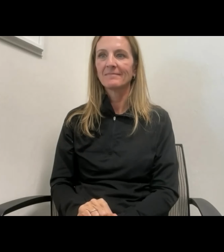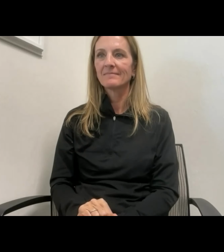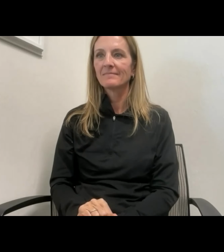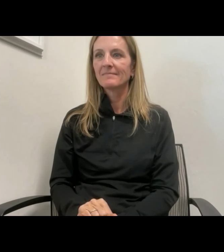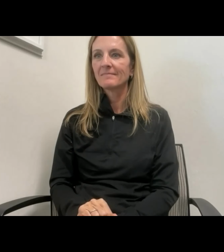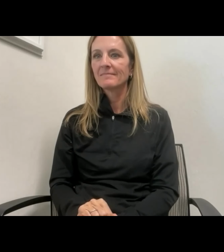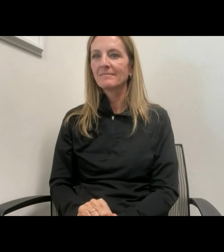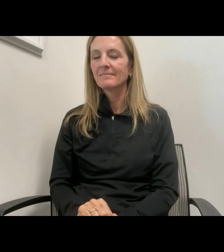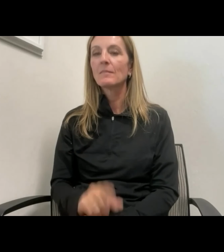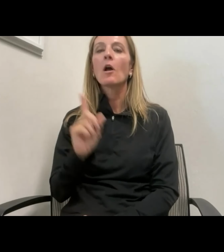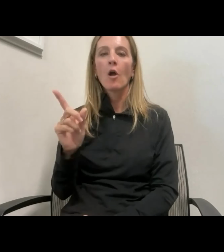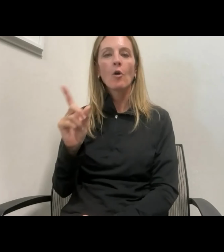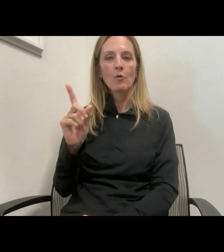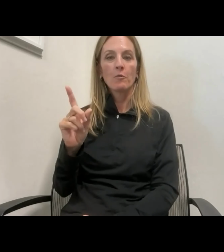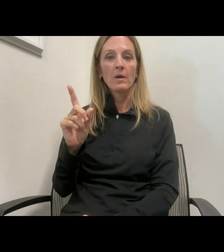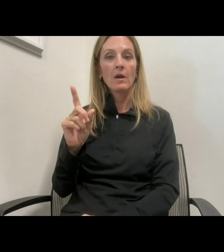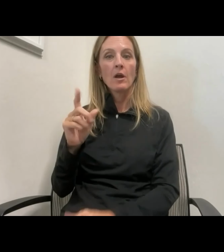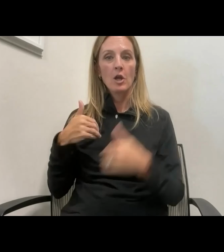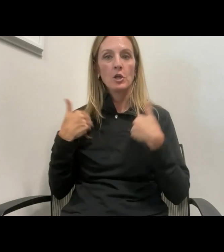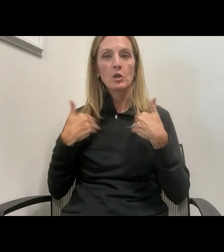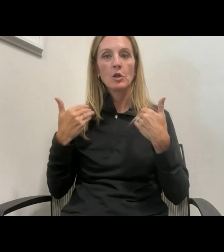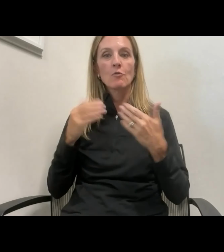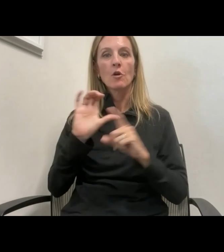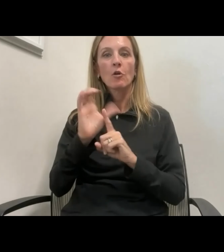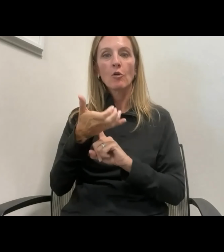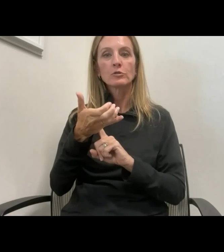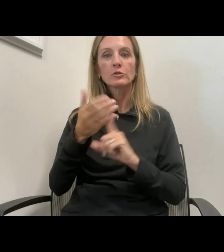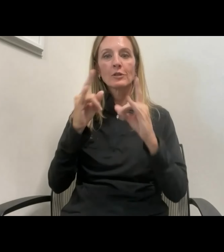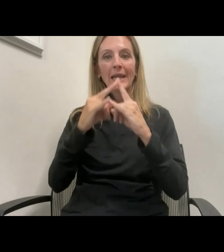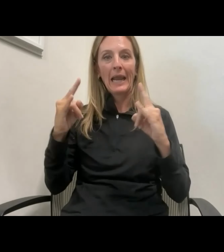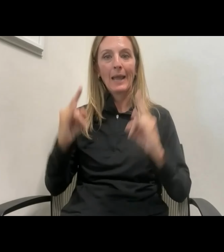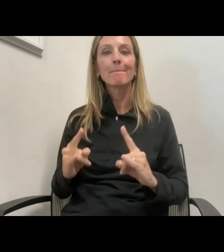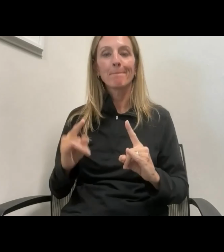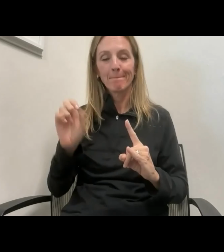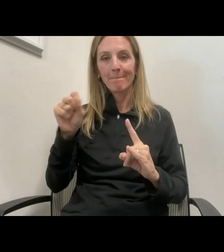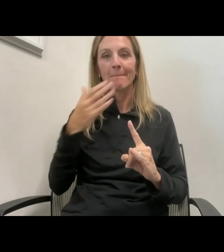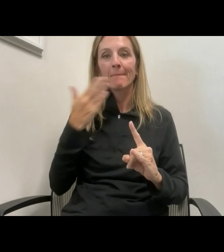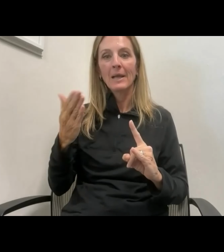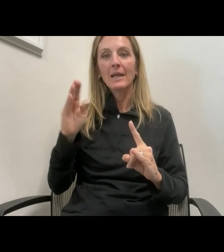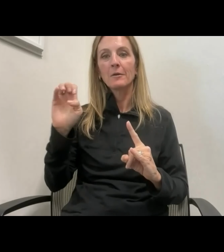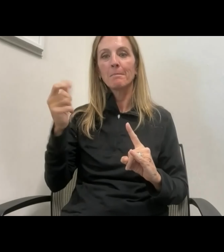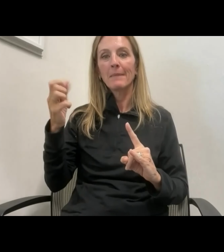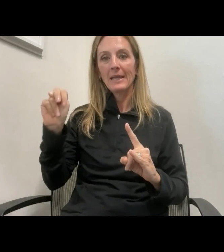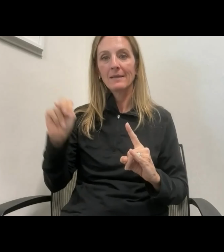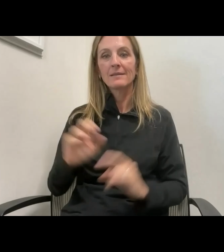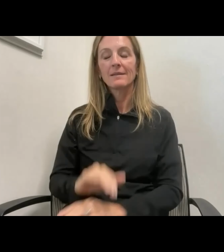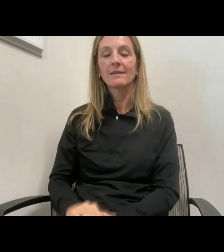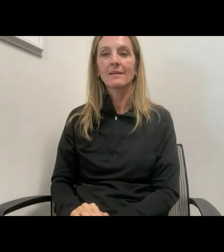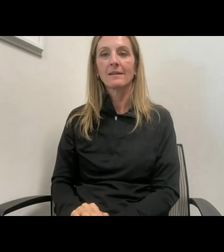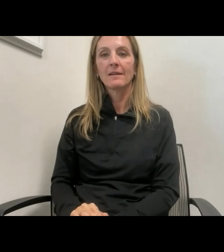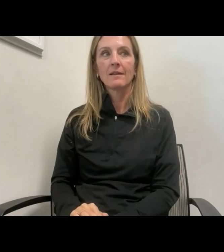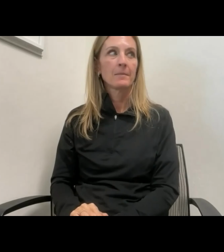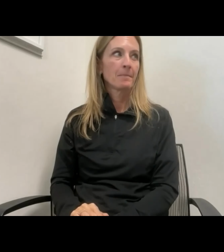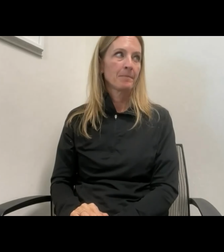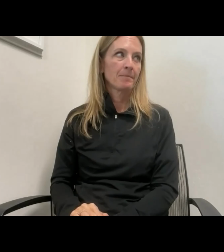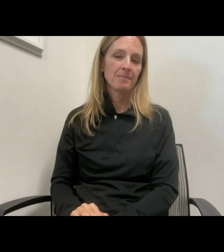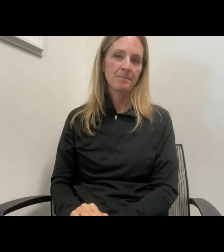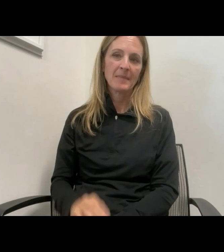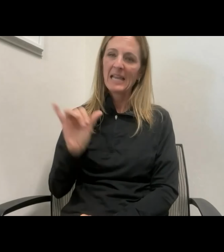working on? Youth culture camp yeah thank you Megan. And is that year round or once a year?